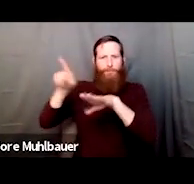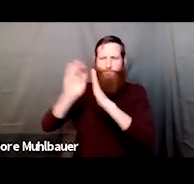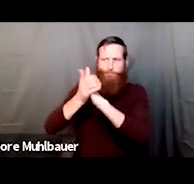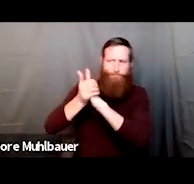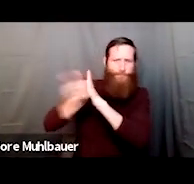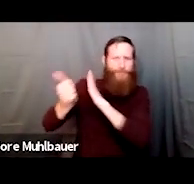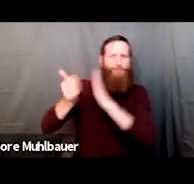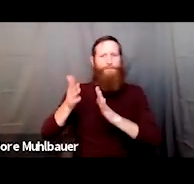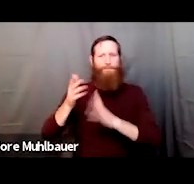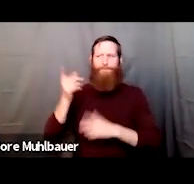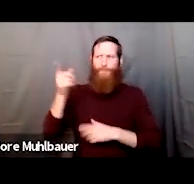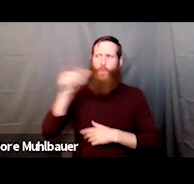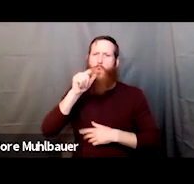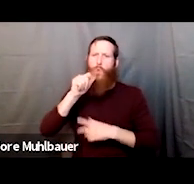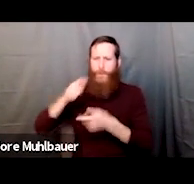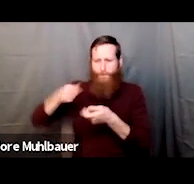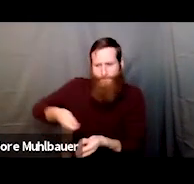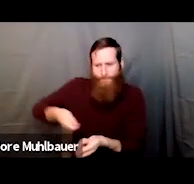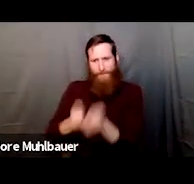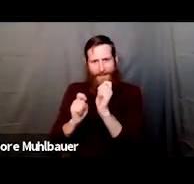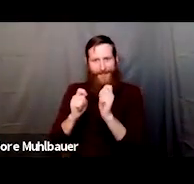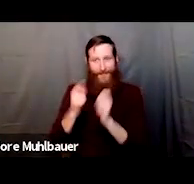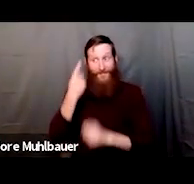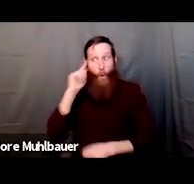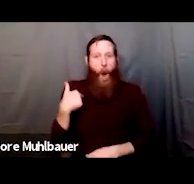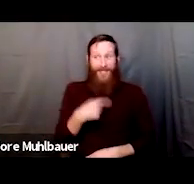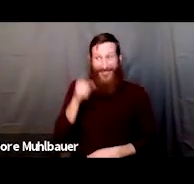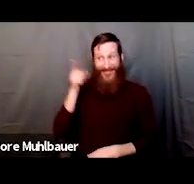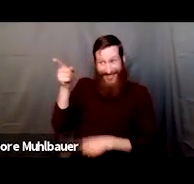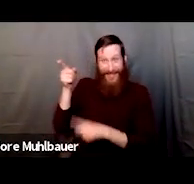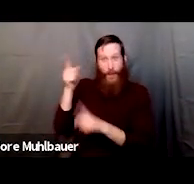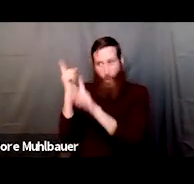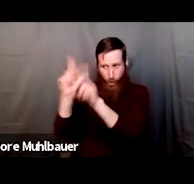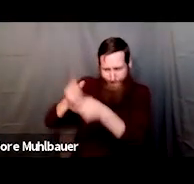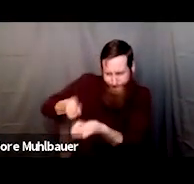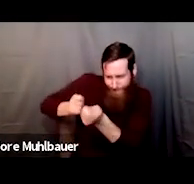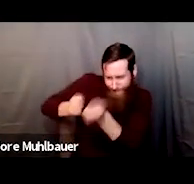the experts who go out there and dig those pits for us to figure out where there is or isn't unstable snow on any given day.